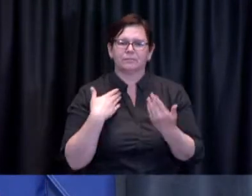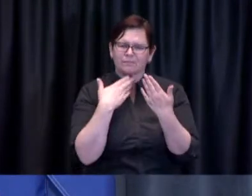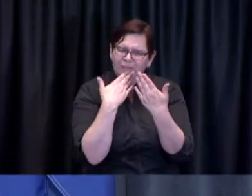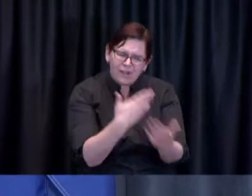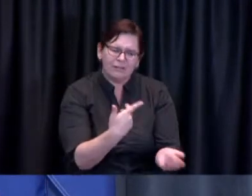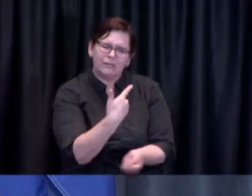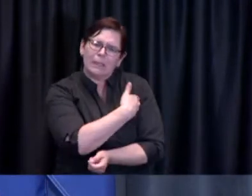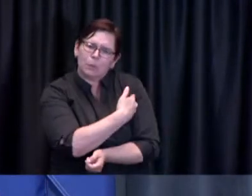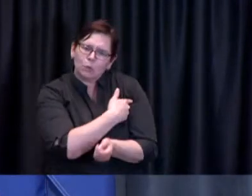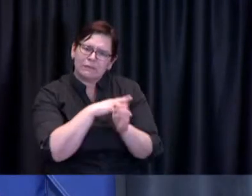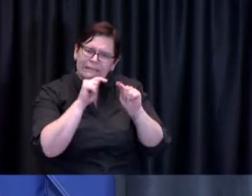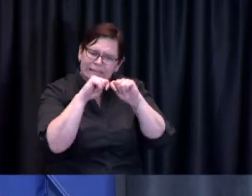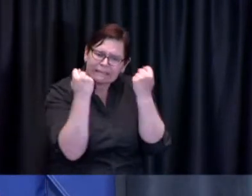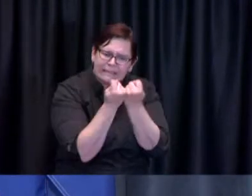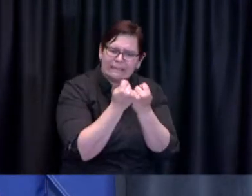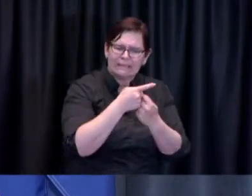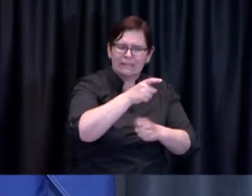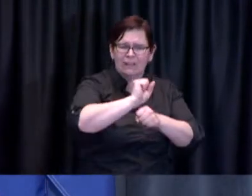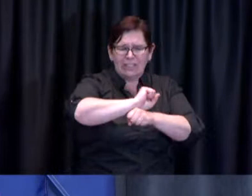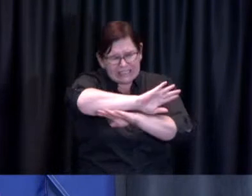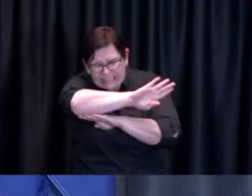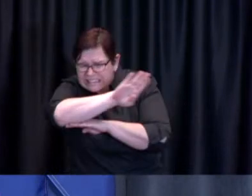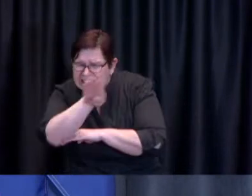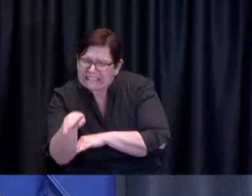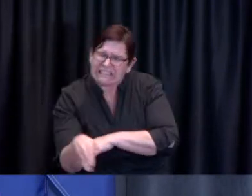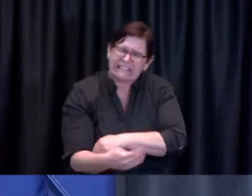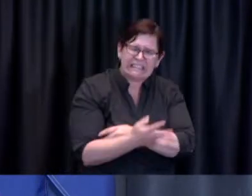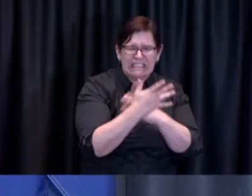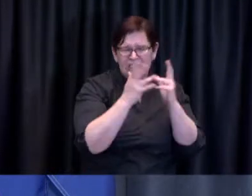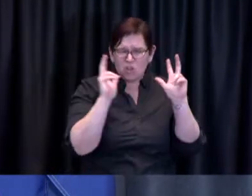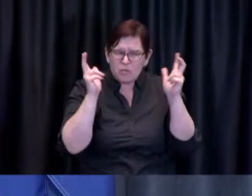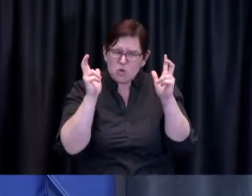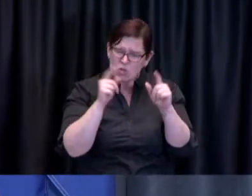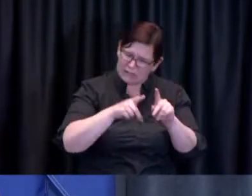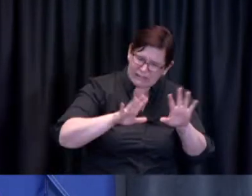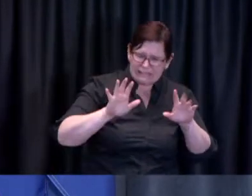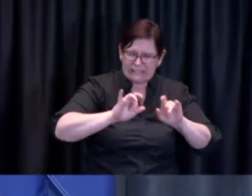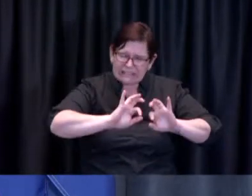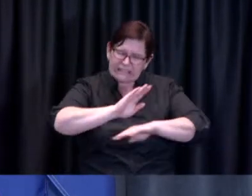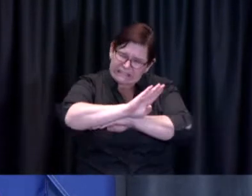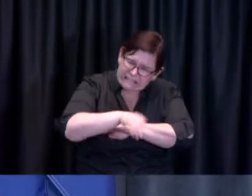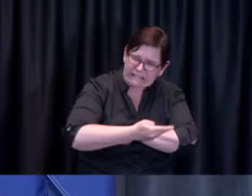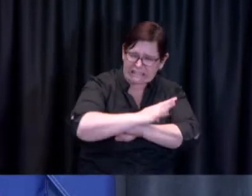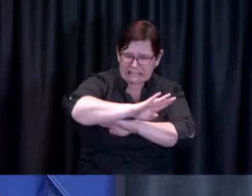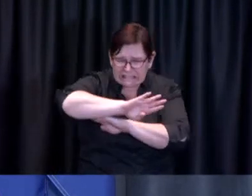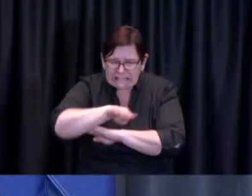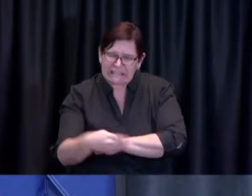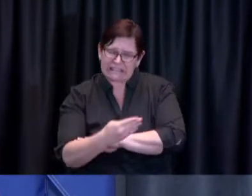for working through the night twice this week's twice this week so far in order to develop and